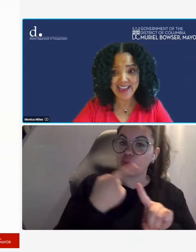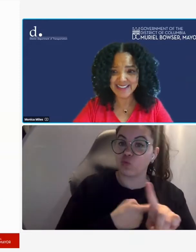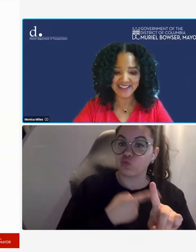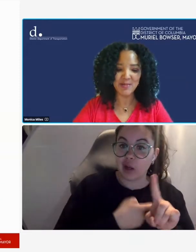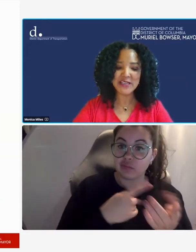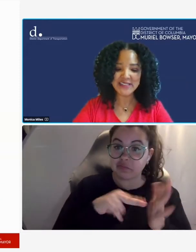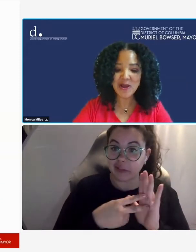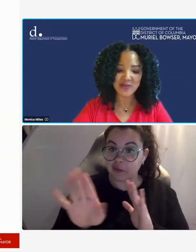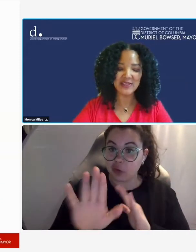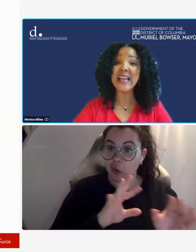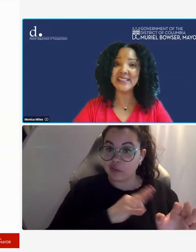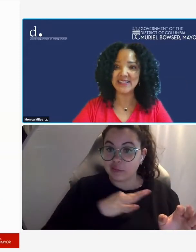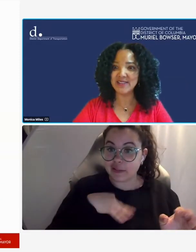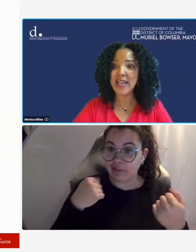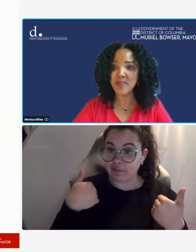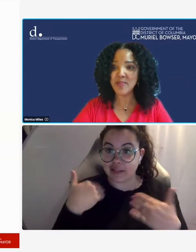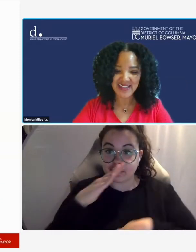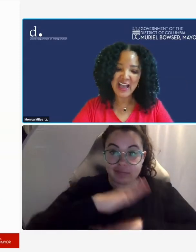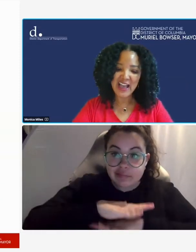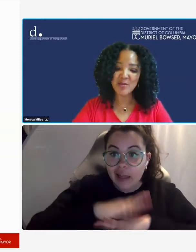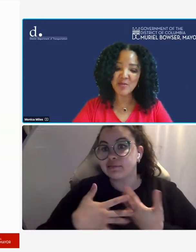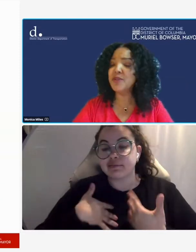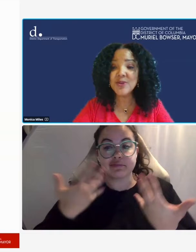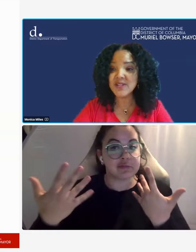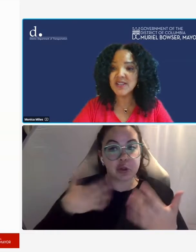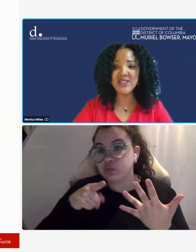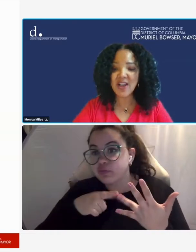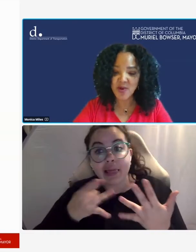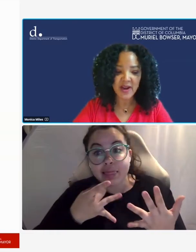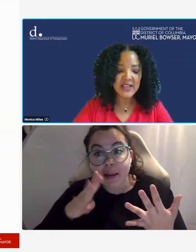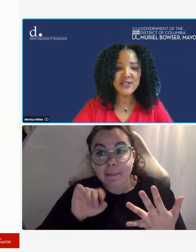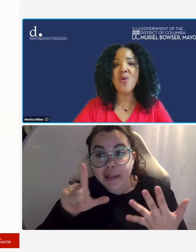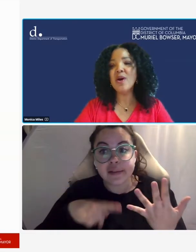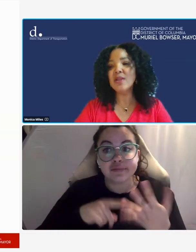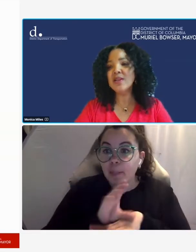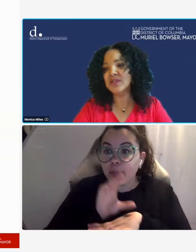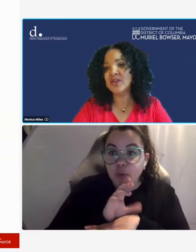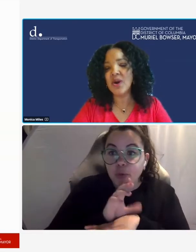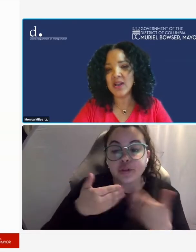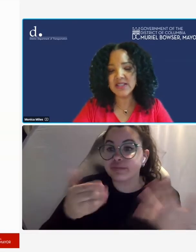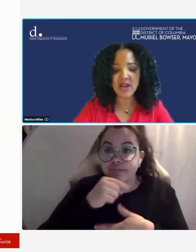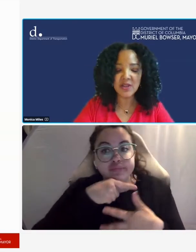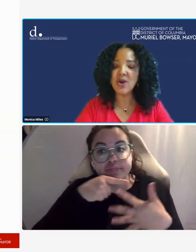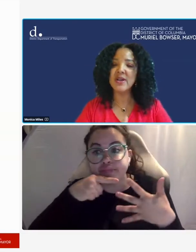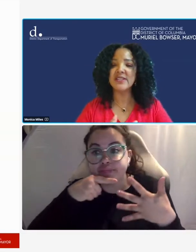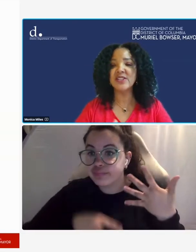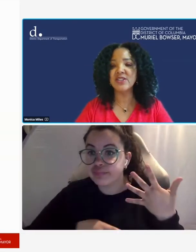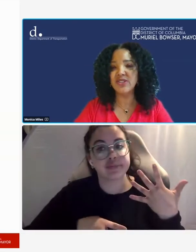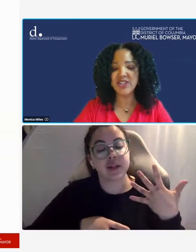the lights light bills um computers software so all of those costs are the costs associated